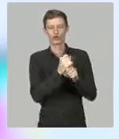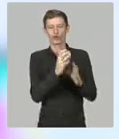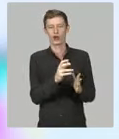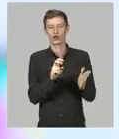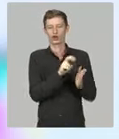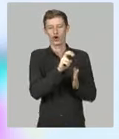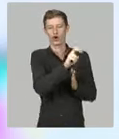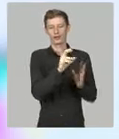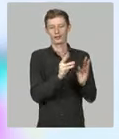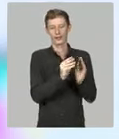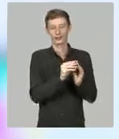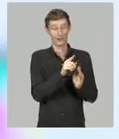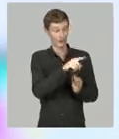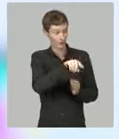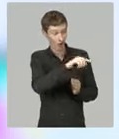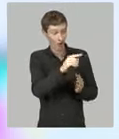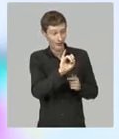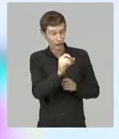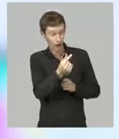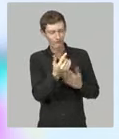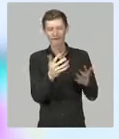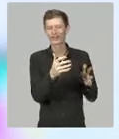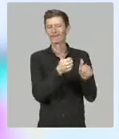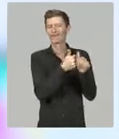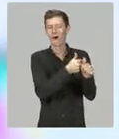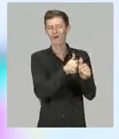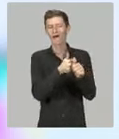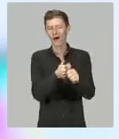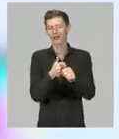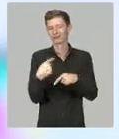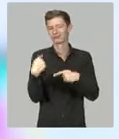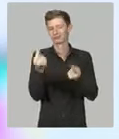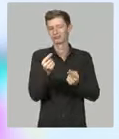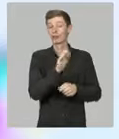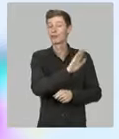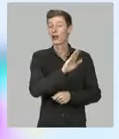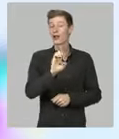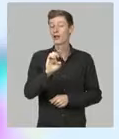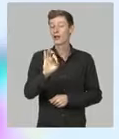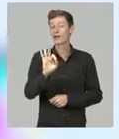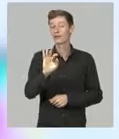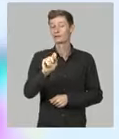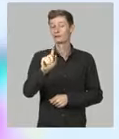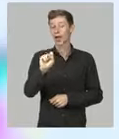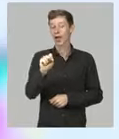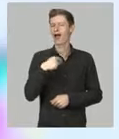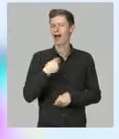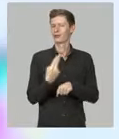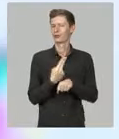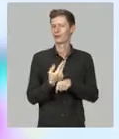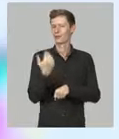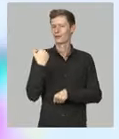WITHIN META SQUARE. DID YOU CATCH ANYTHING KAREN? Karen: I CHECKED OUT THE